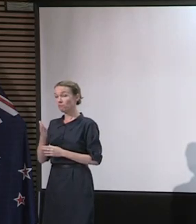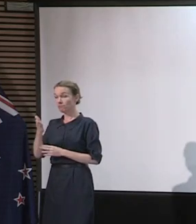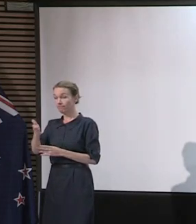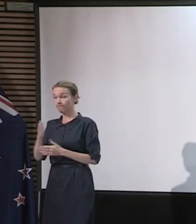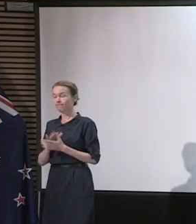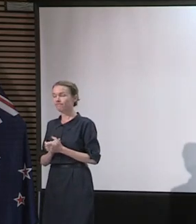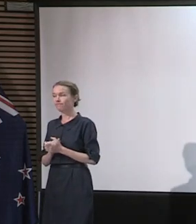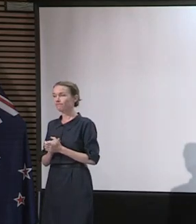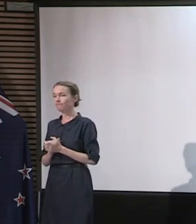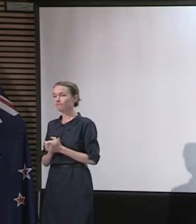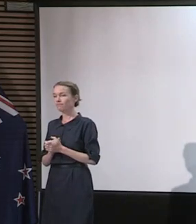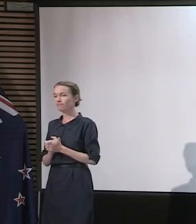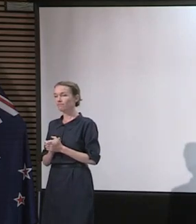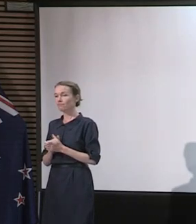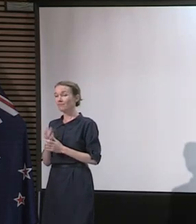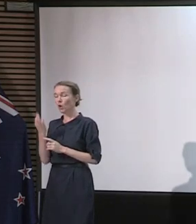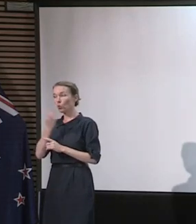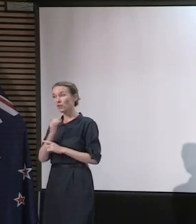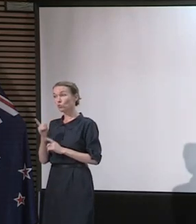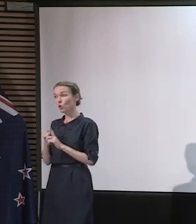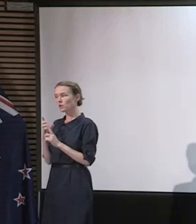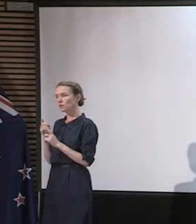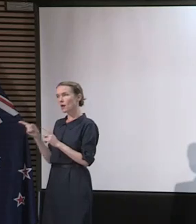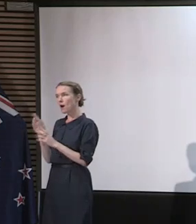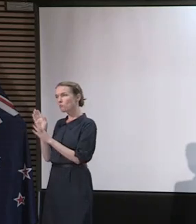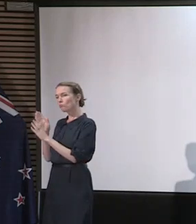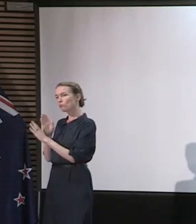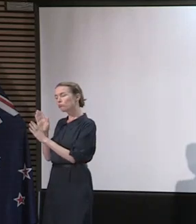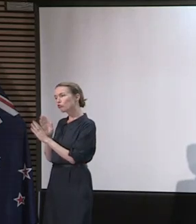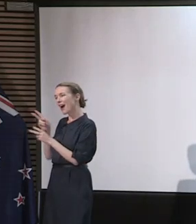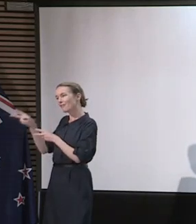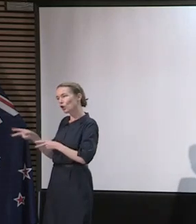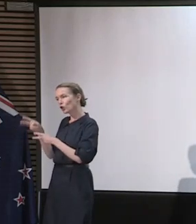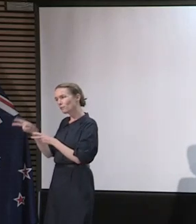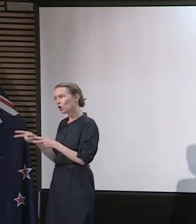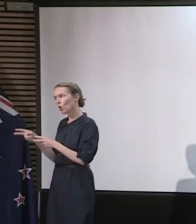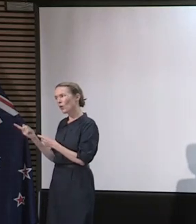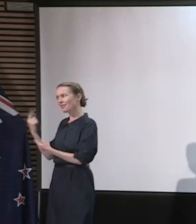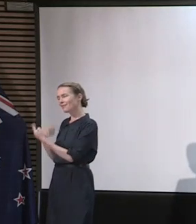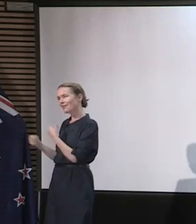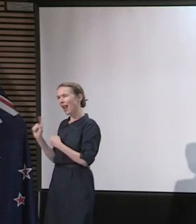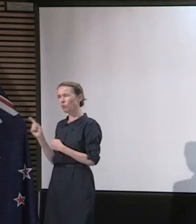Some private hospitals have raced concerns they are not being reimbursed for staying open at full